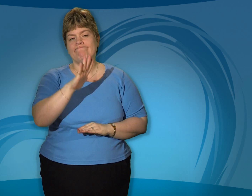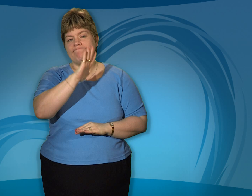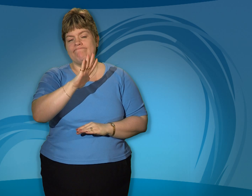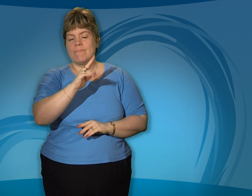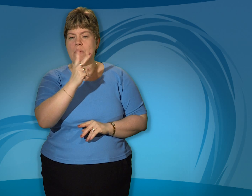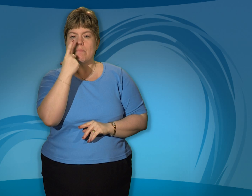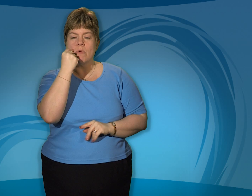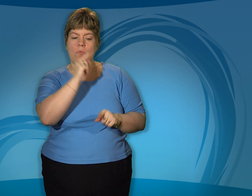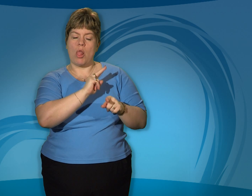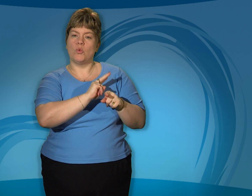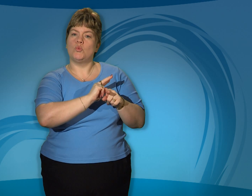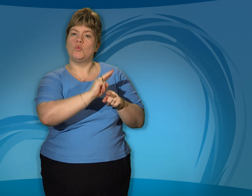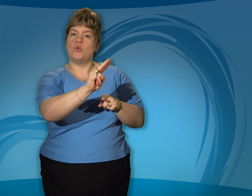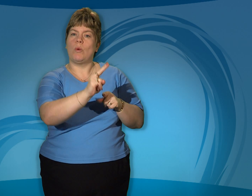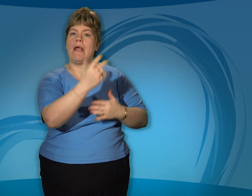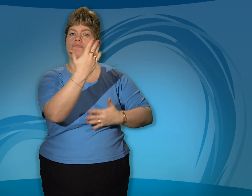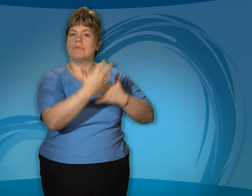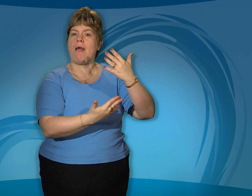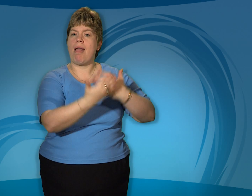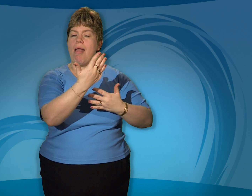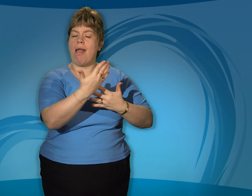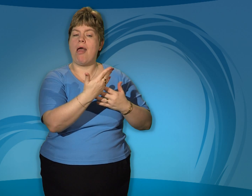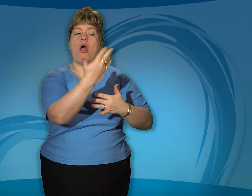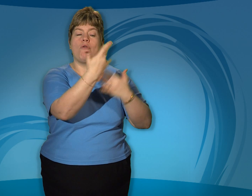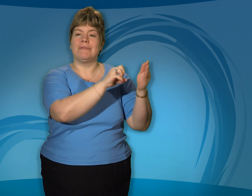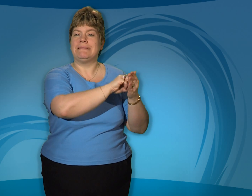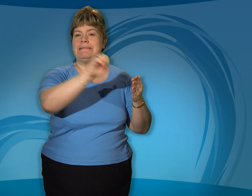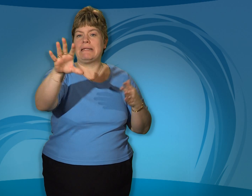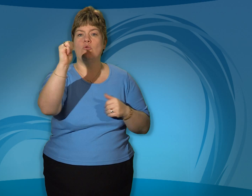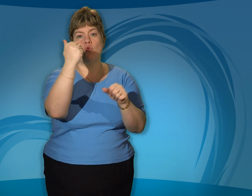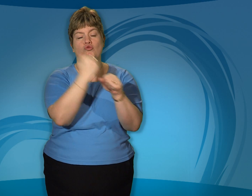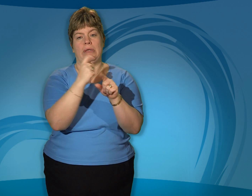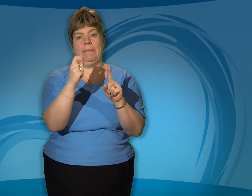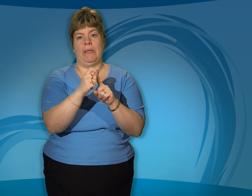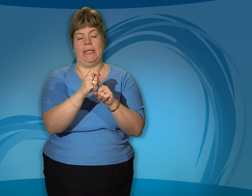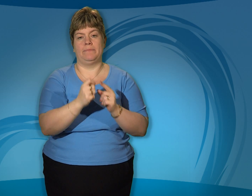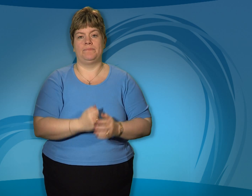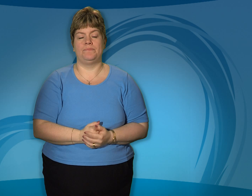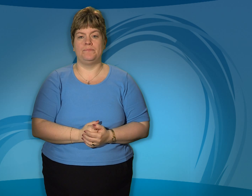This will take up to 2 weeks and the results will be sent to your GP.